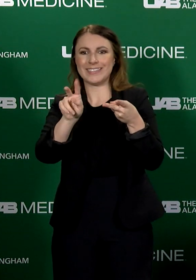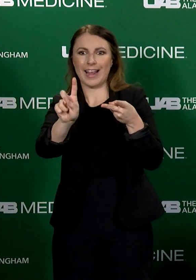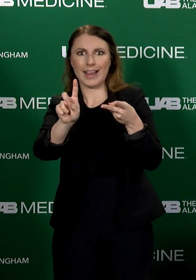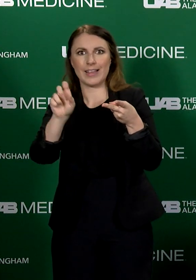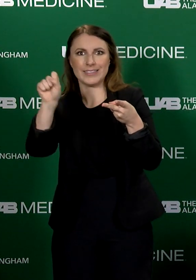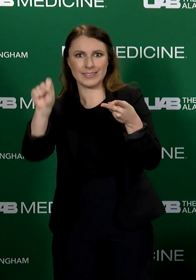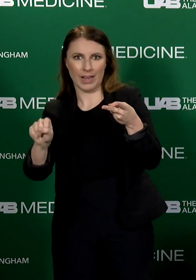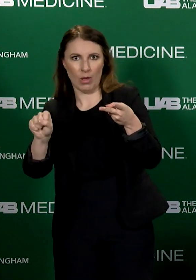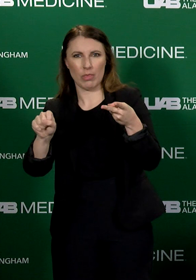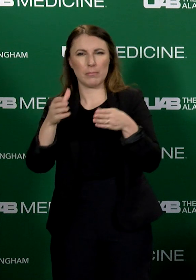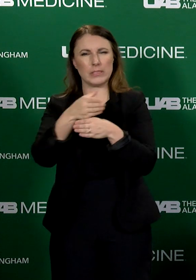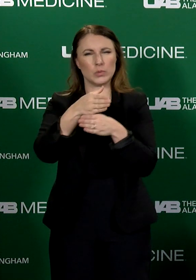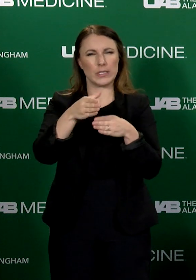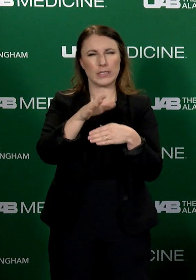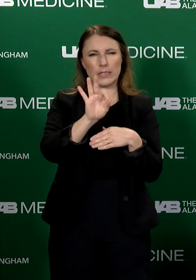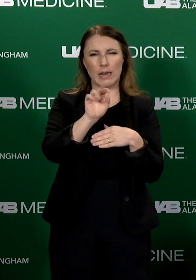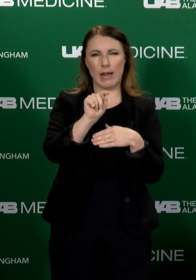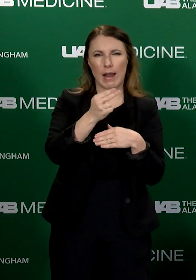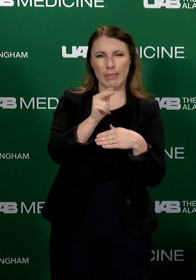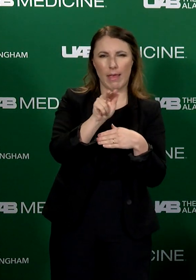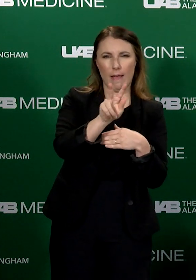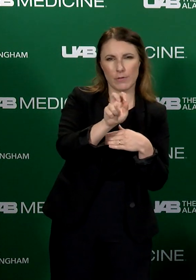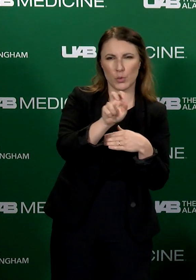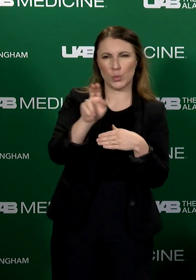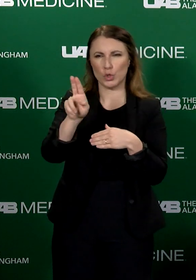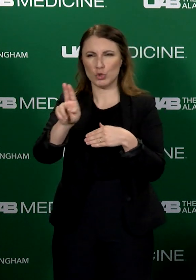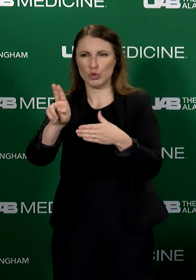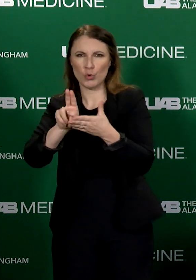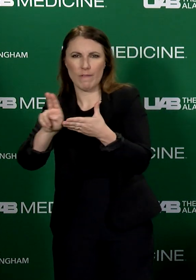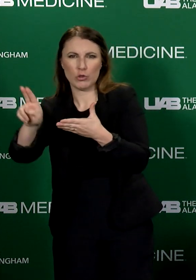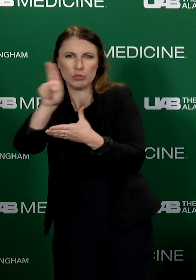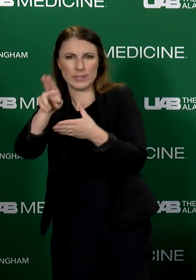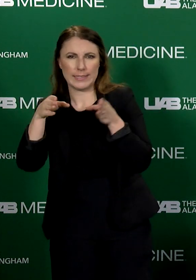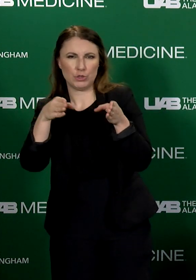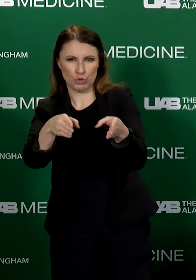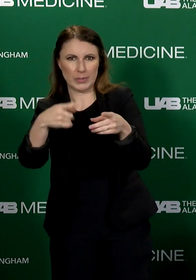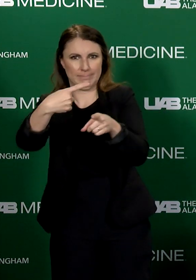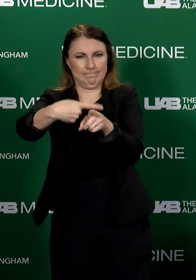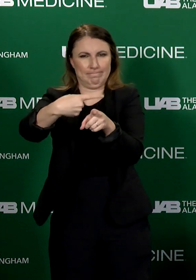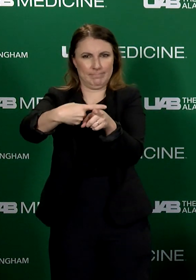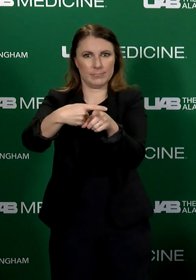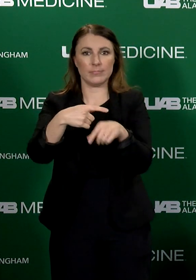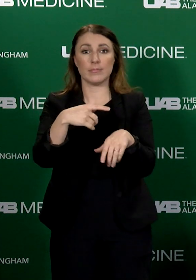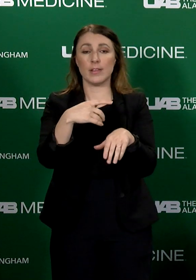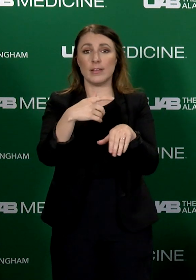University again the hours of operation will be 9:00 a.m. to 1:30 p.m. Monday